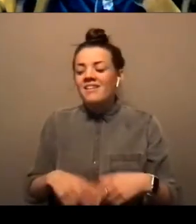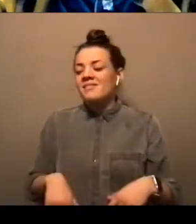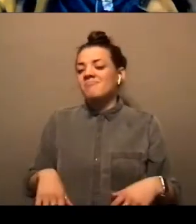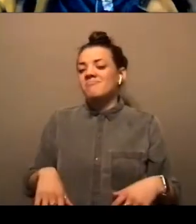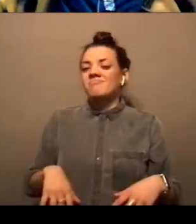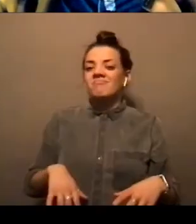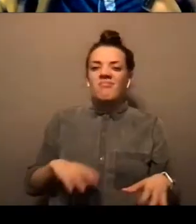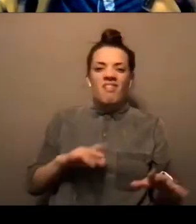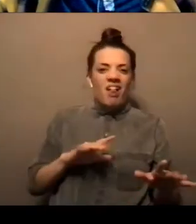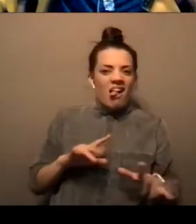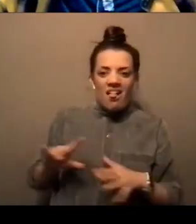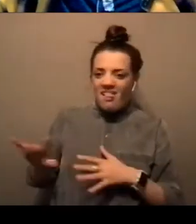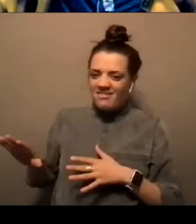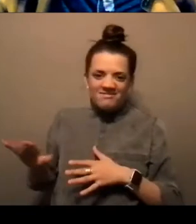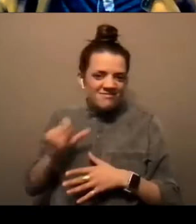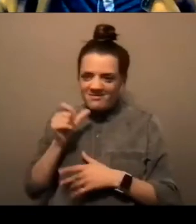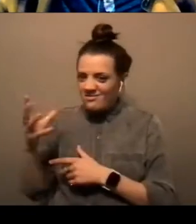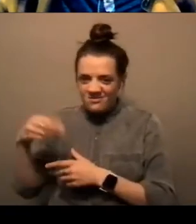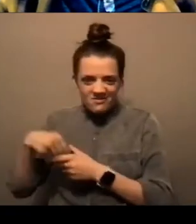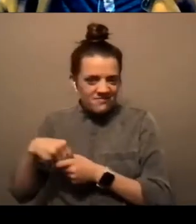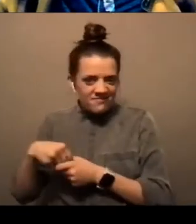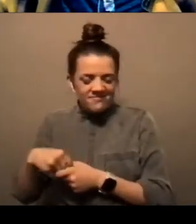That's part of picking a good passphrase, too.